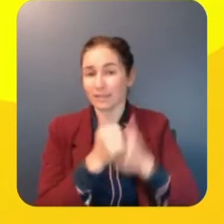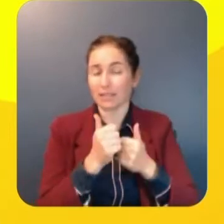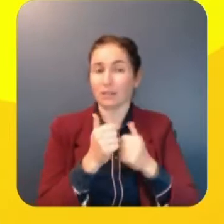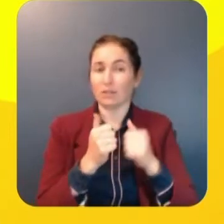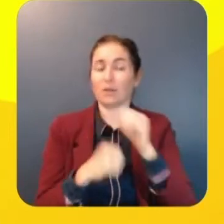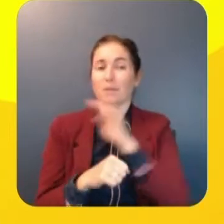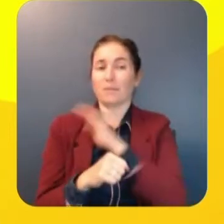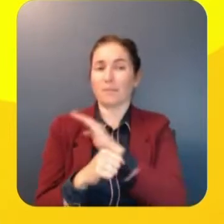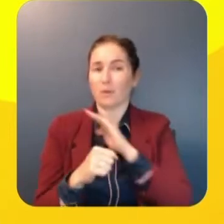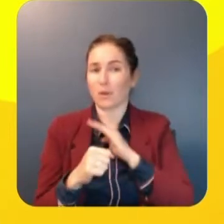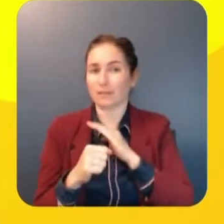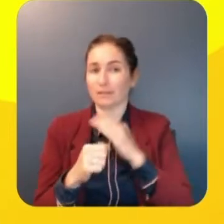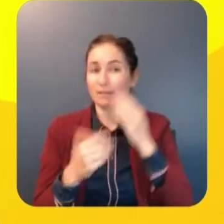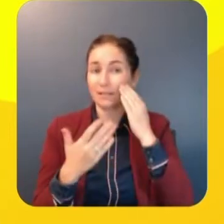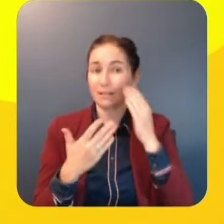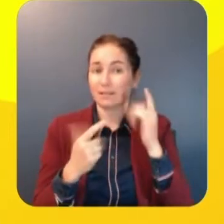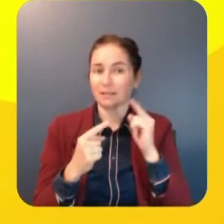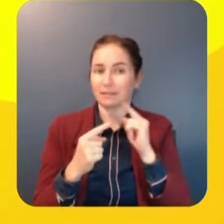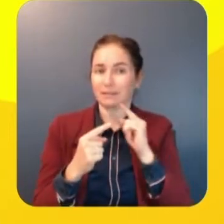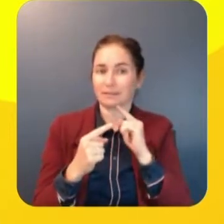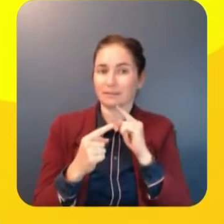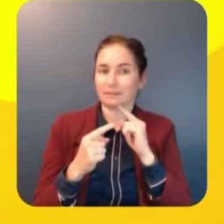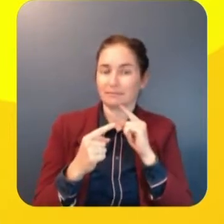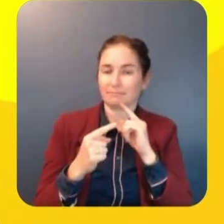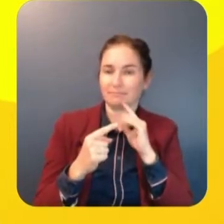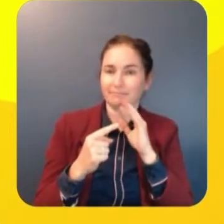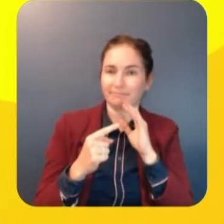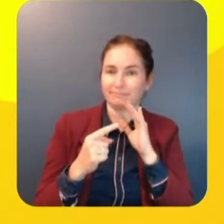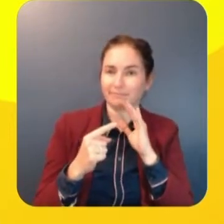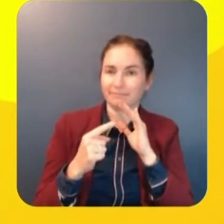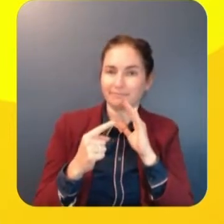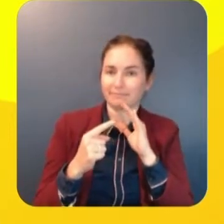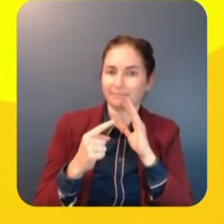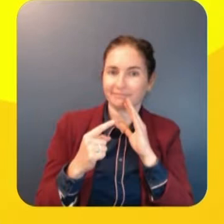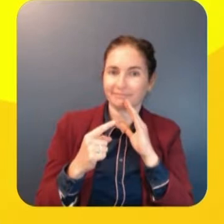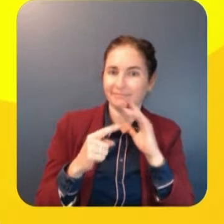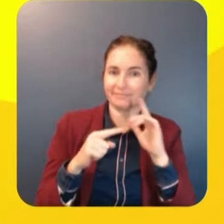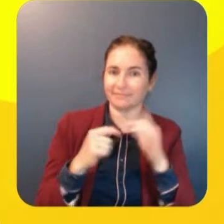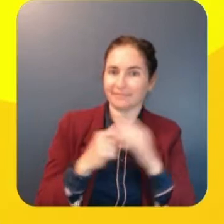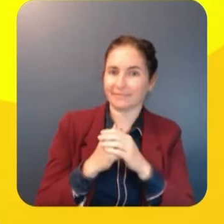female and minority candidates must be included in our units to search for candidates.